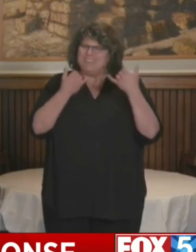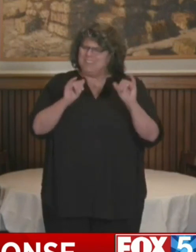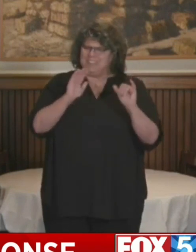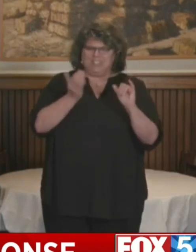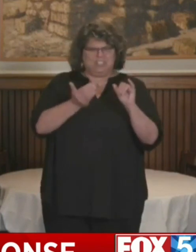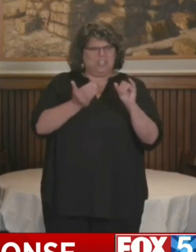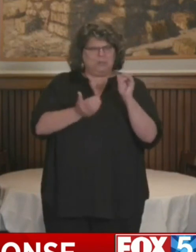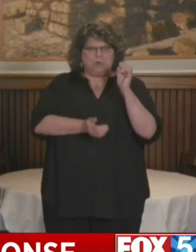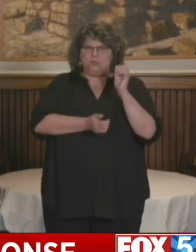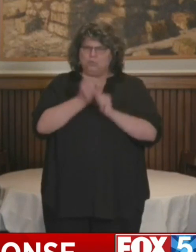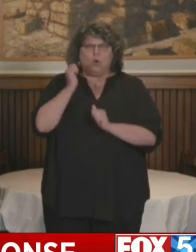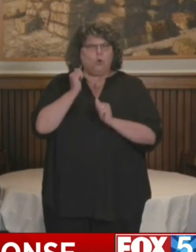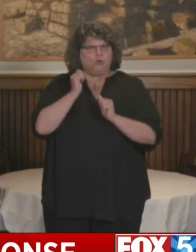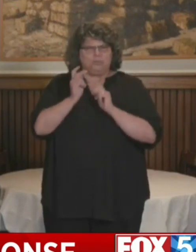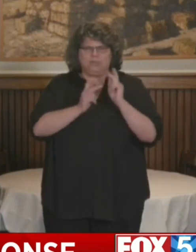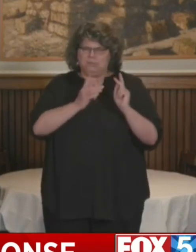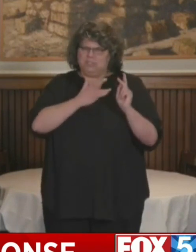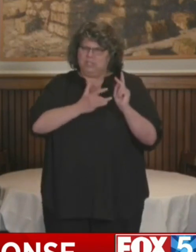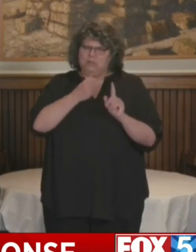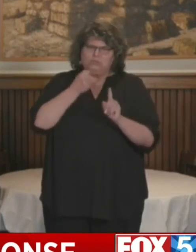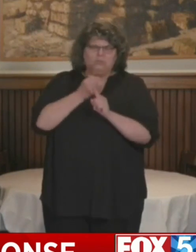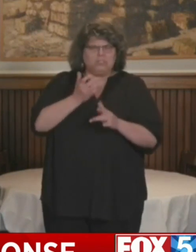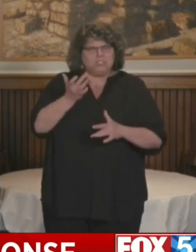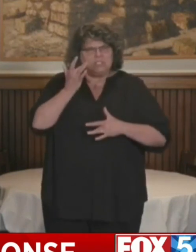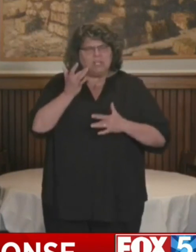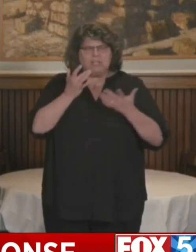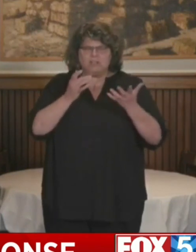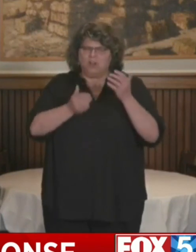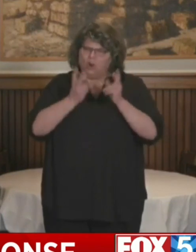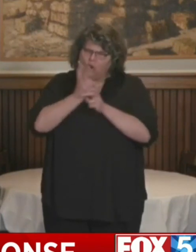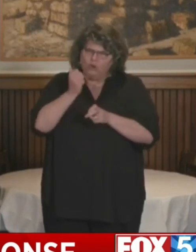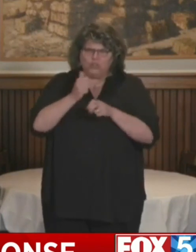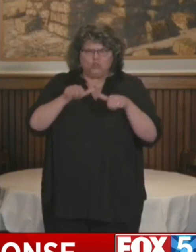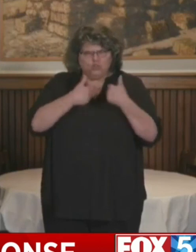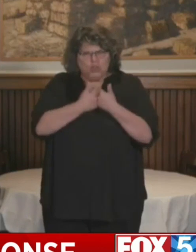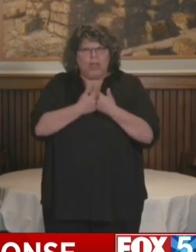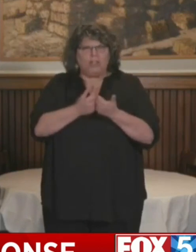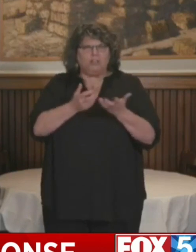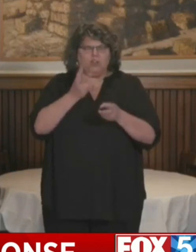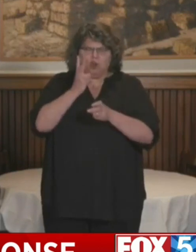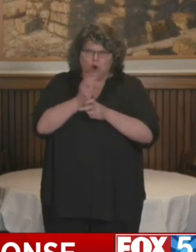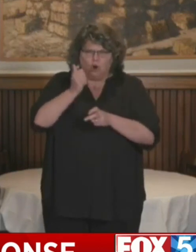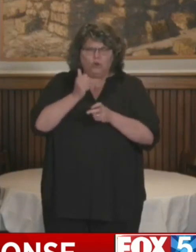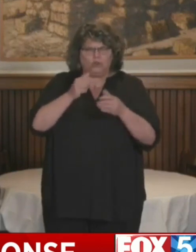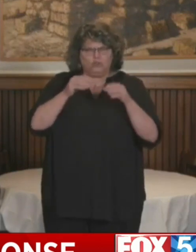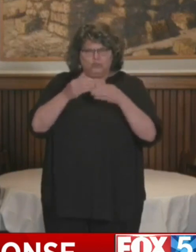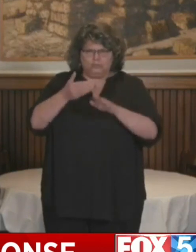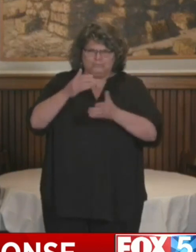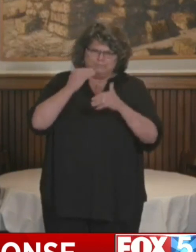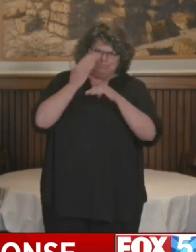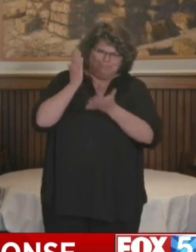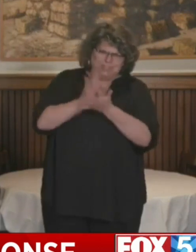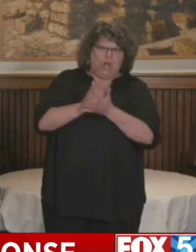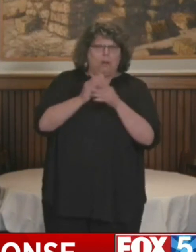NURSING FACILITIES. AND THOSE. WITHIN THE THAT REMAIN THE MOST VULNERABLE AND